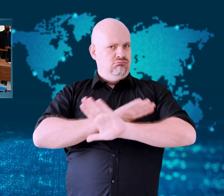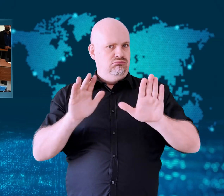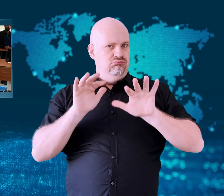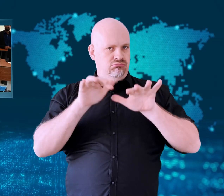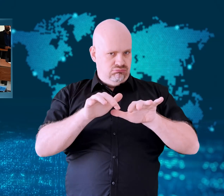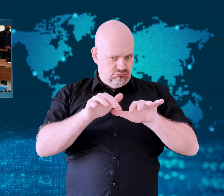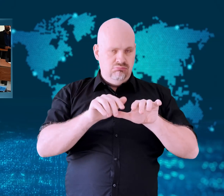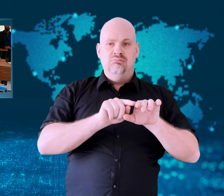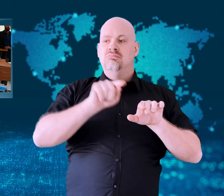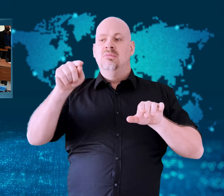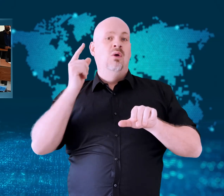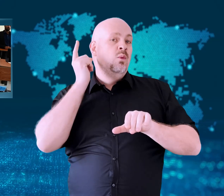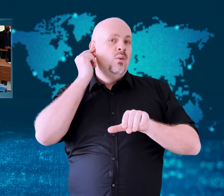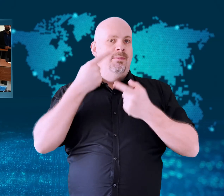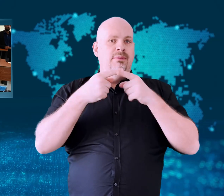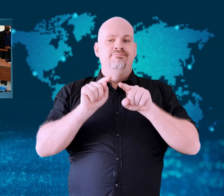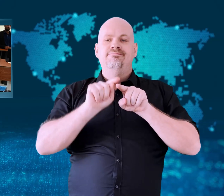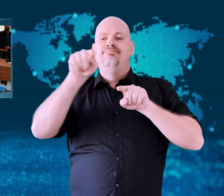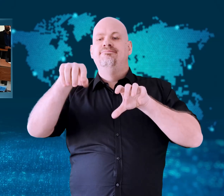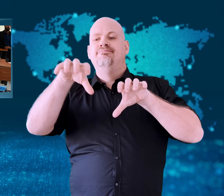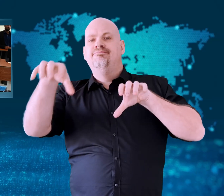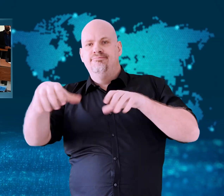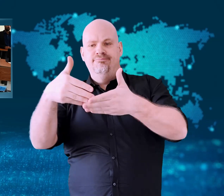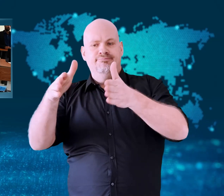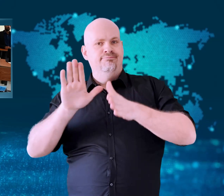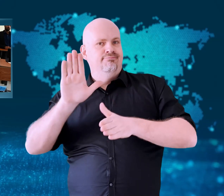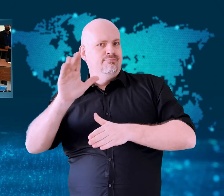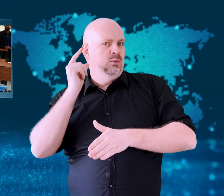isolated from male students.